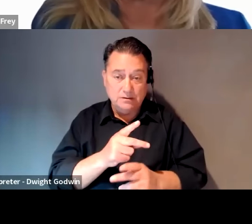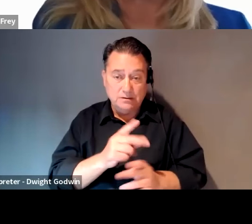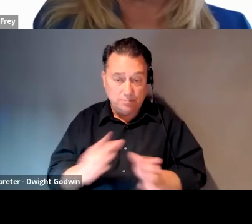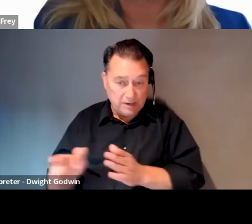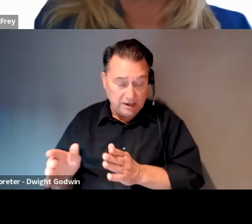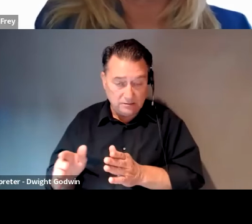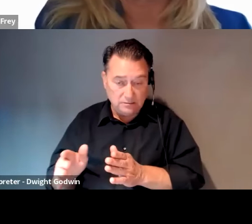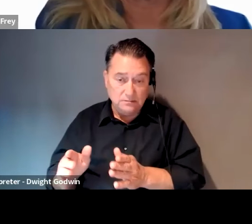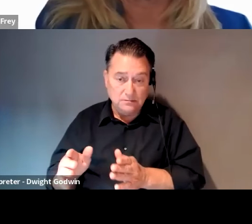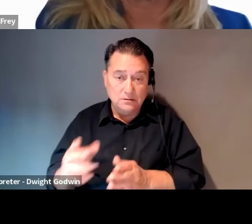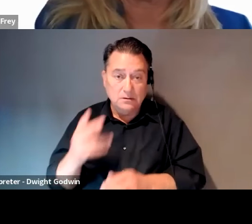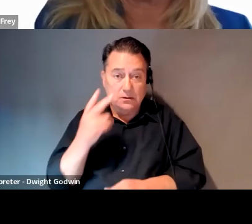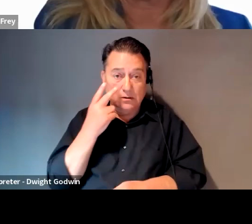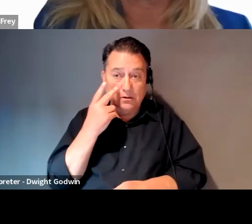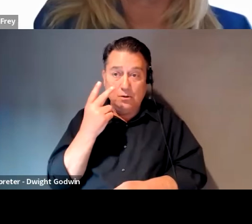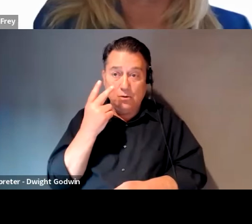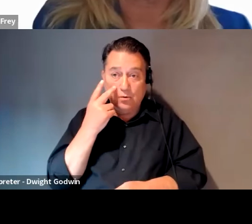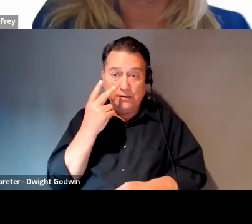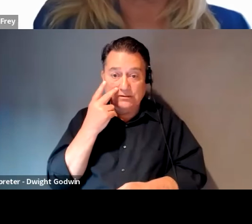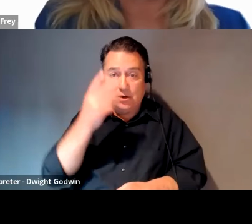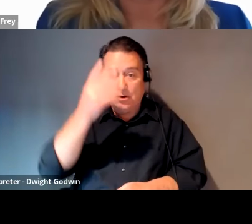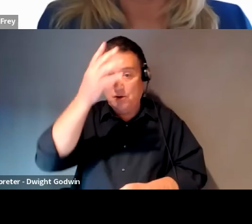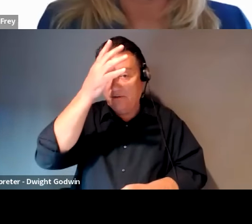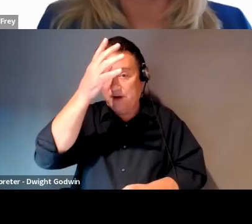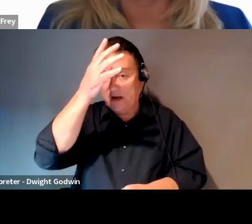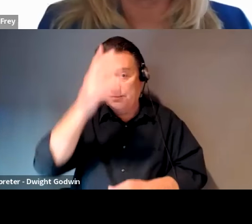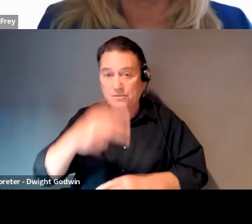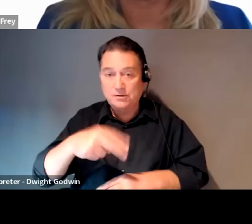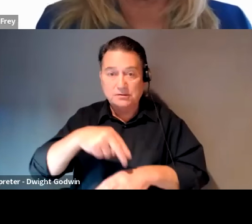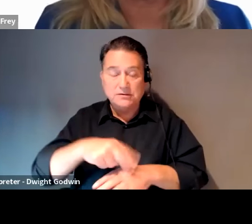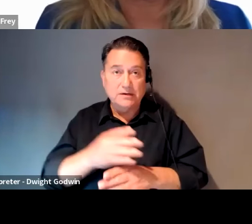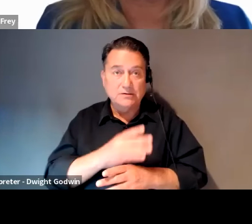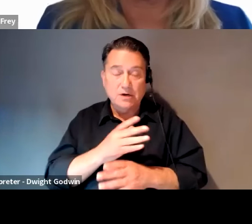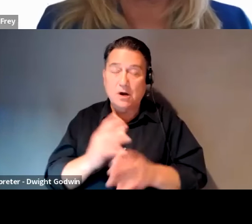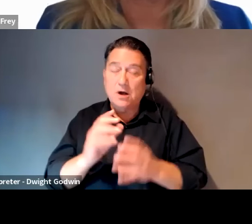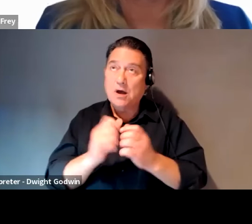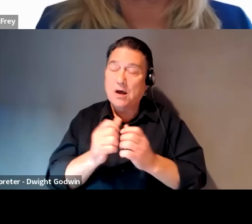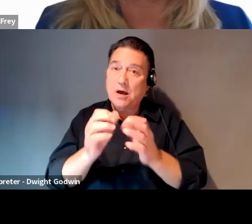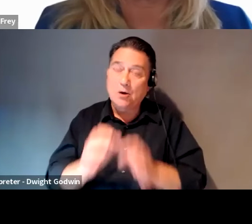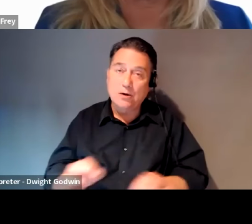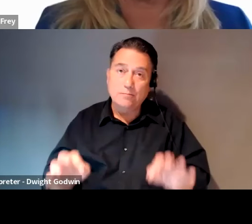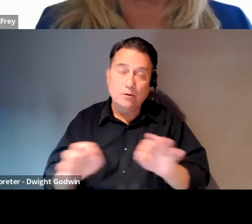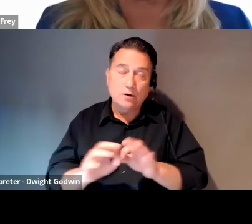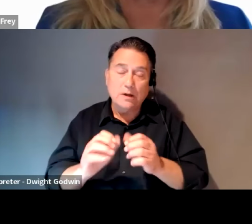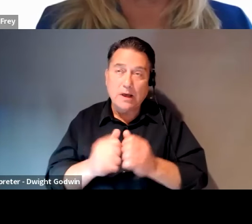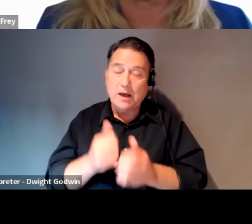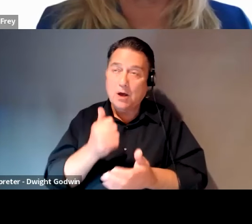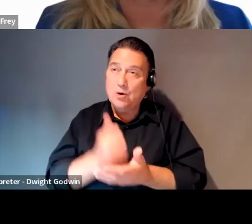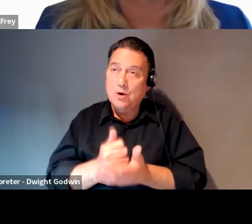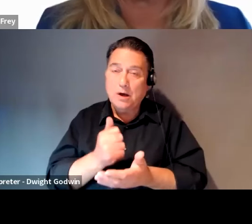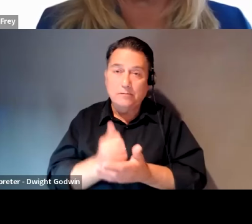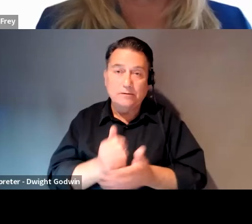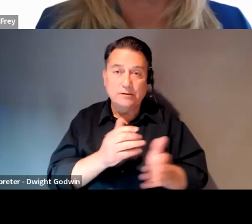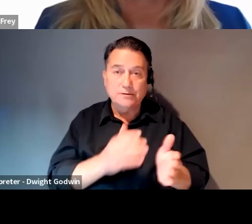we saw father stand up and share how important and how helpful the plan of safe care was in his treatment